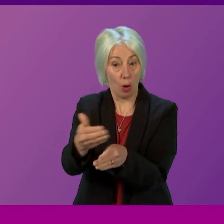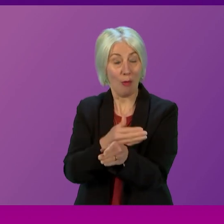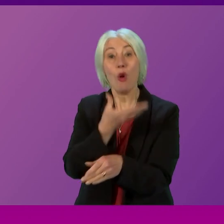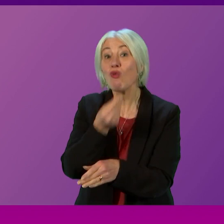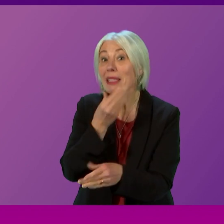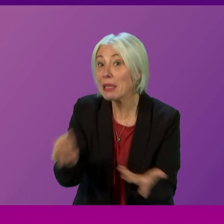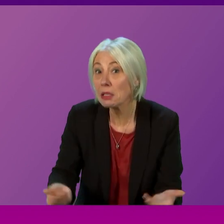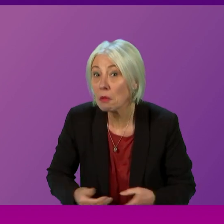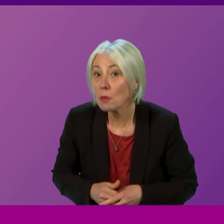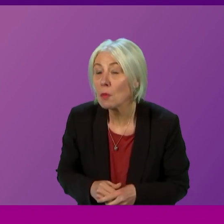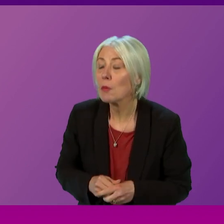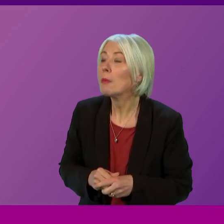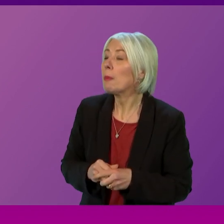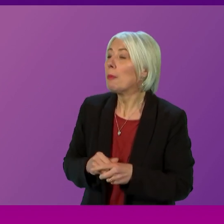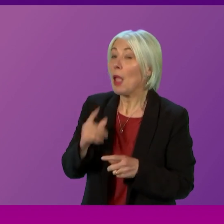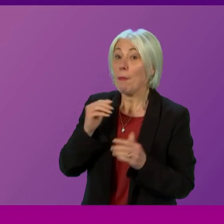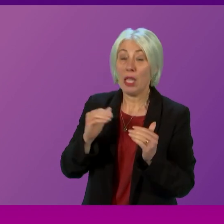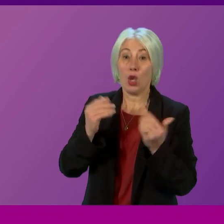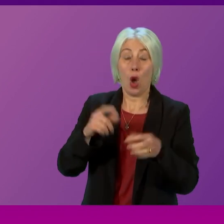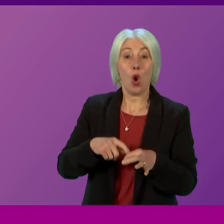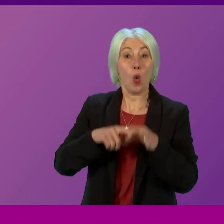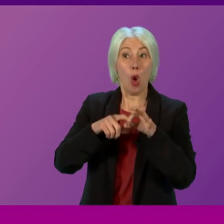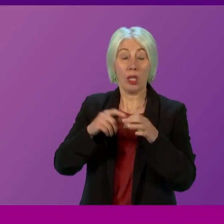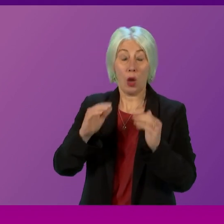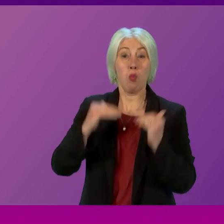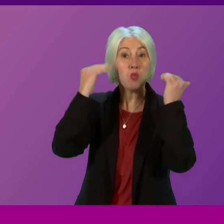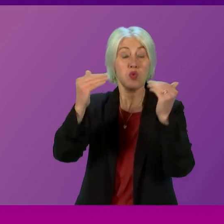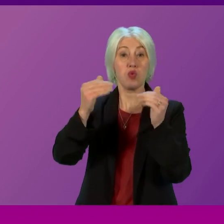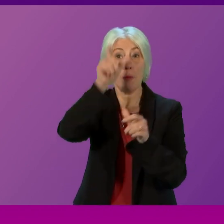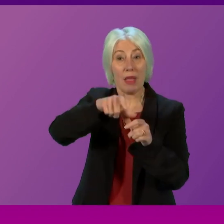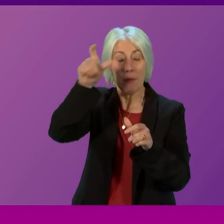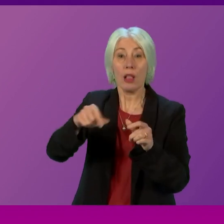A number of high-quality candidates have been interviewed for that important role,